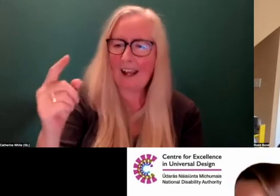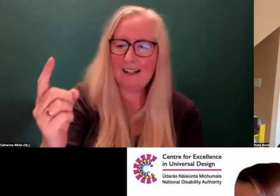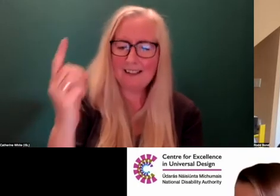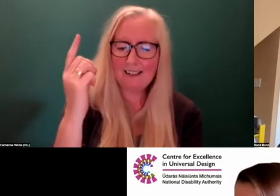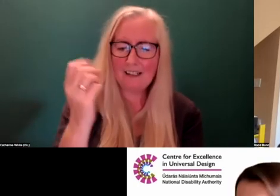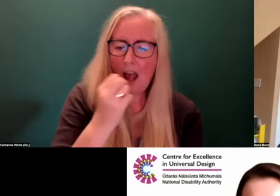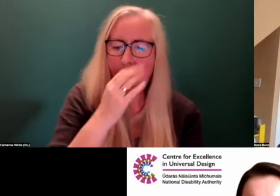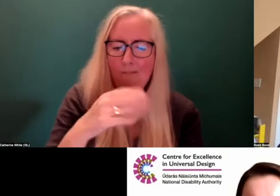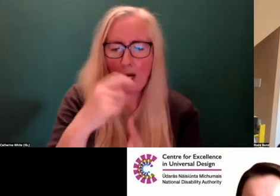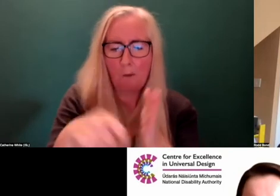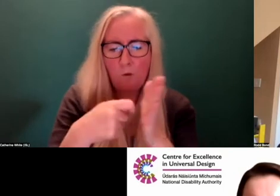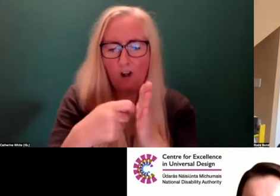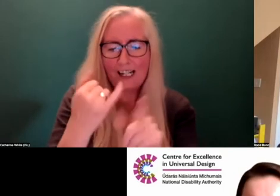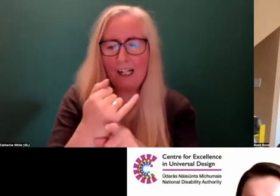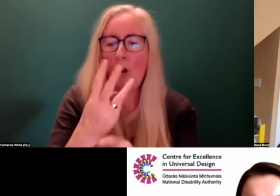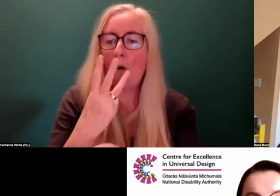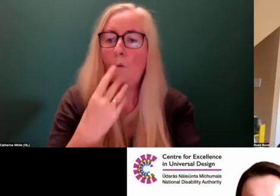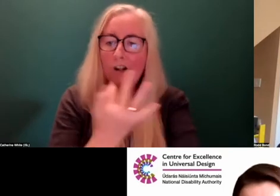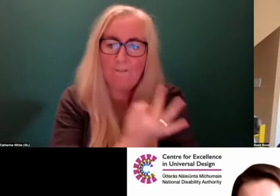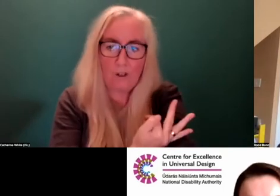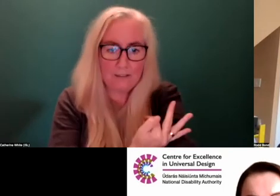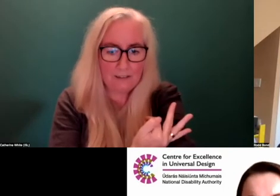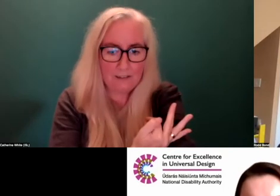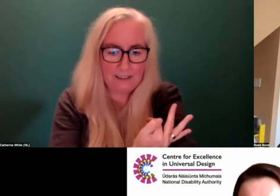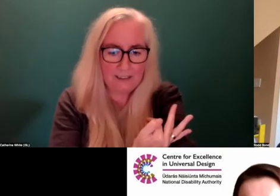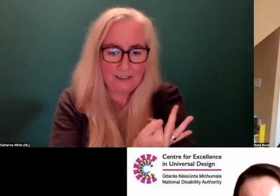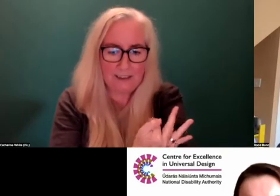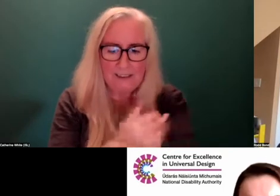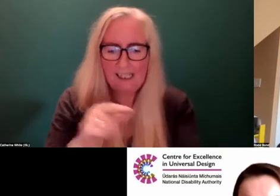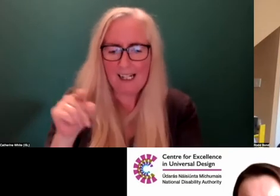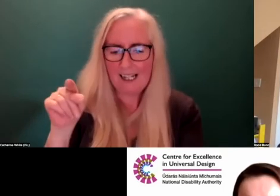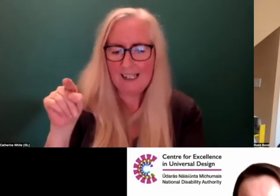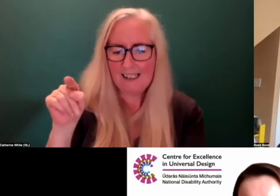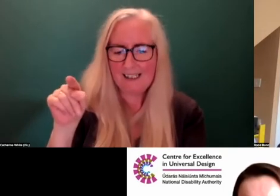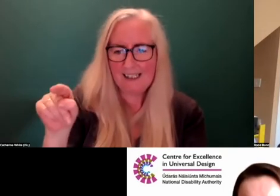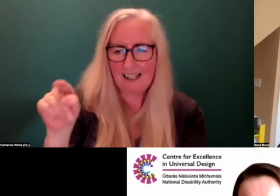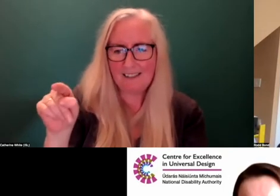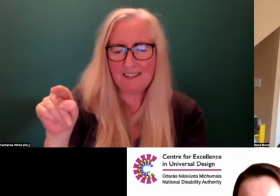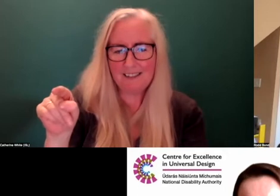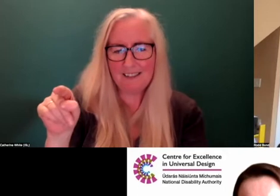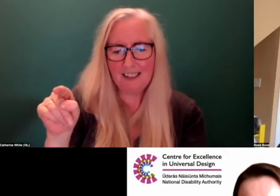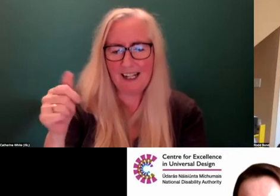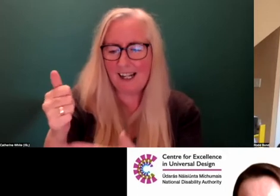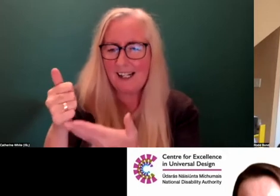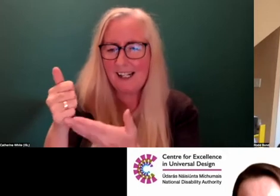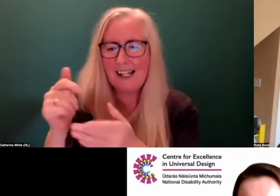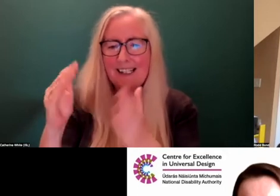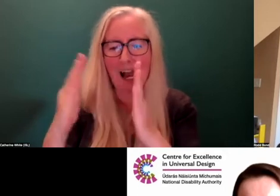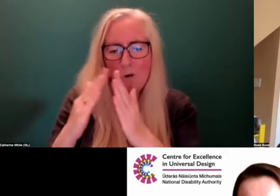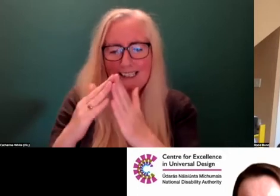And they've done a lovely project down in Waterford, which is probably more on that kind of clustered living.